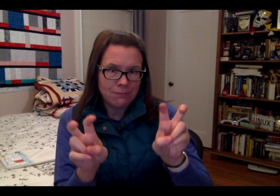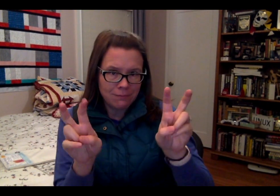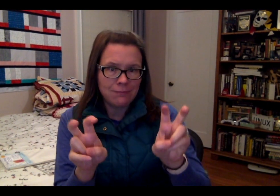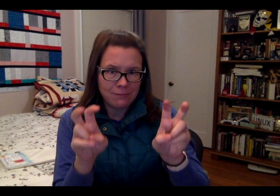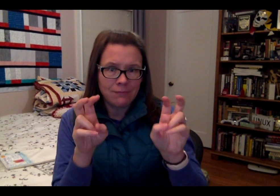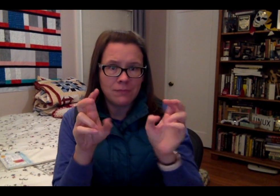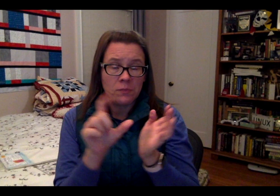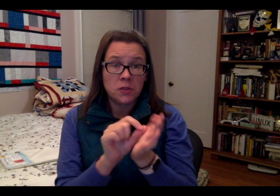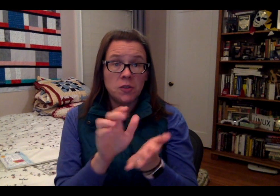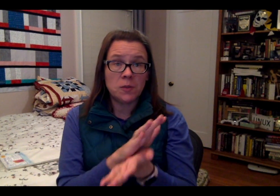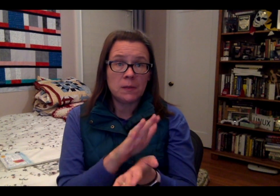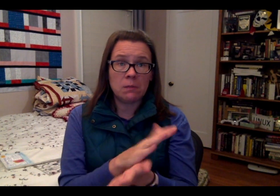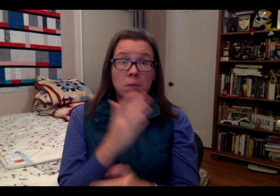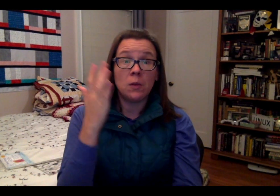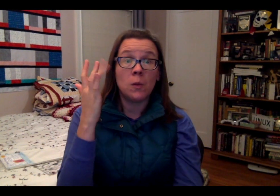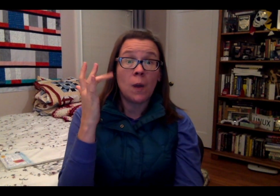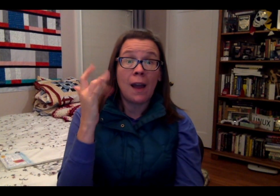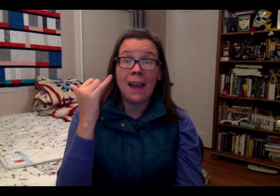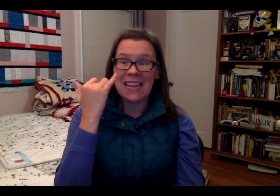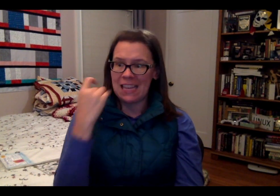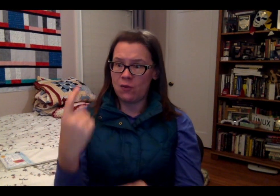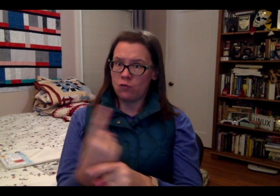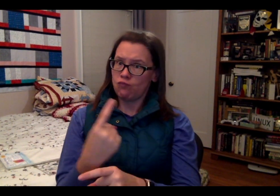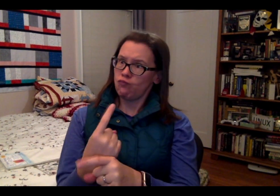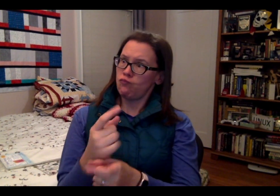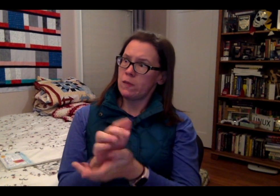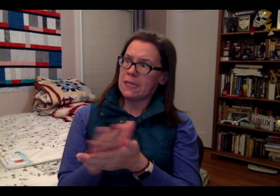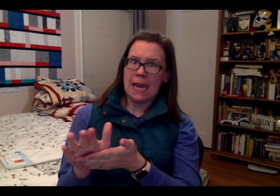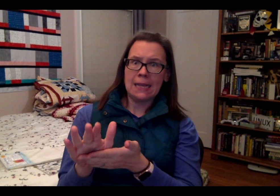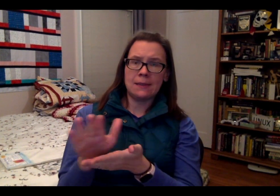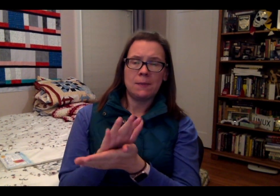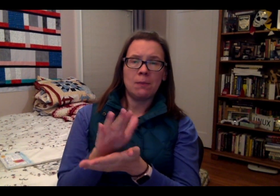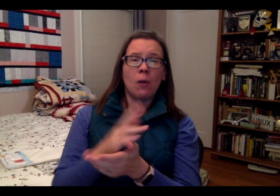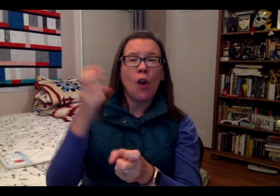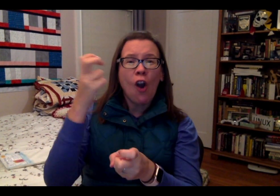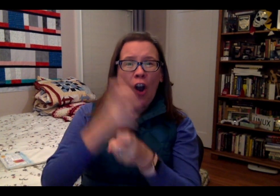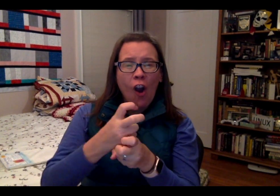You're looking for one of the more inexpensive thinner printer papers because the higher